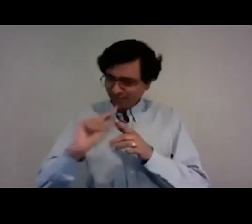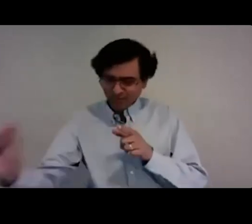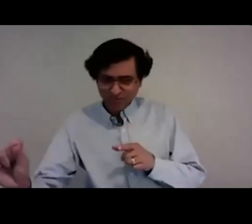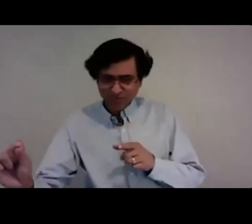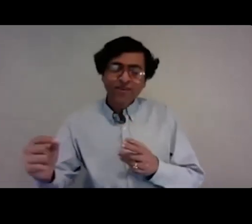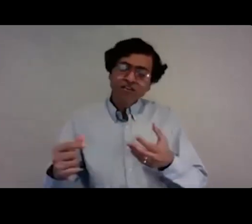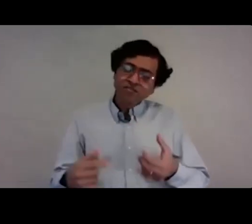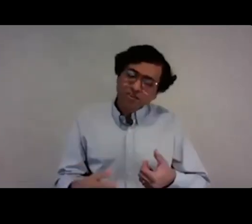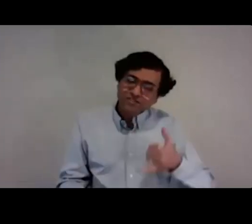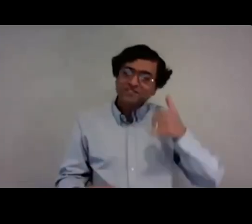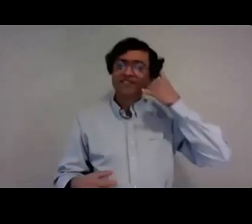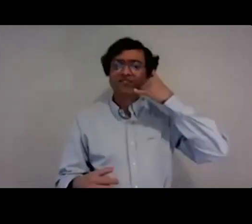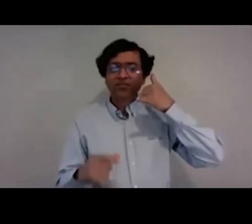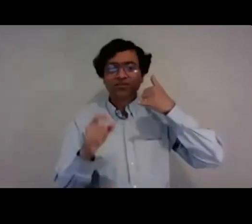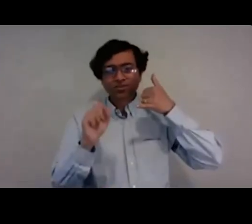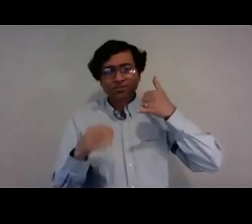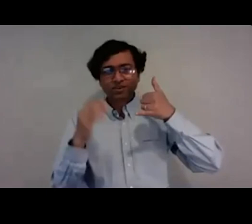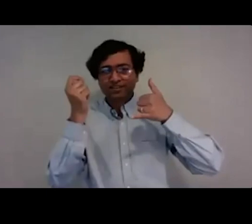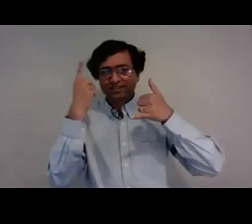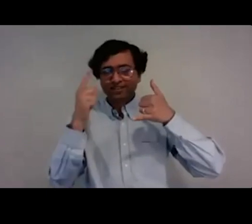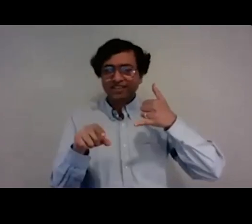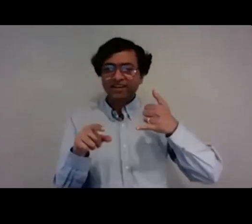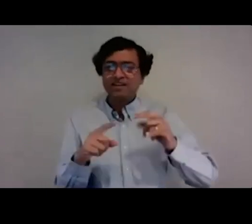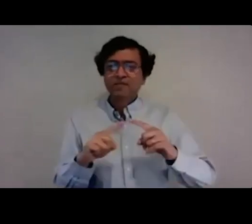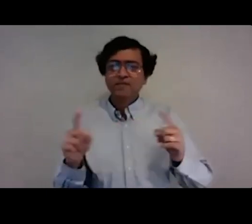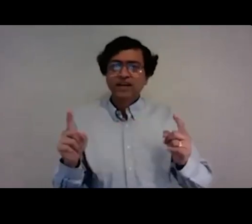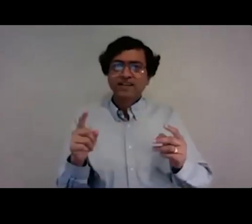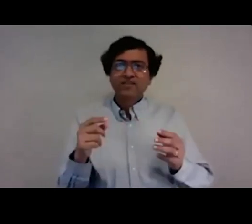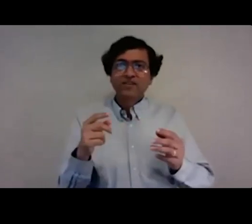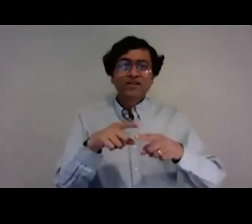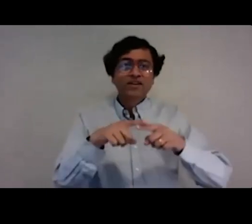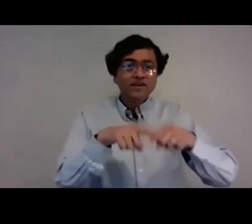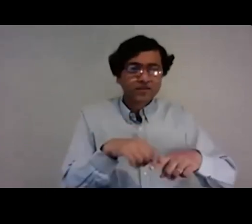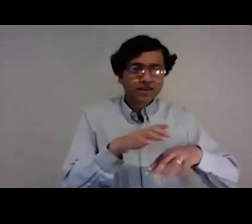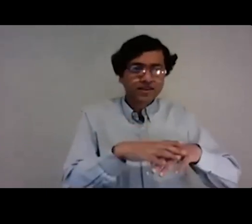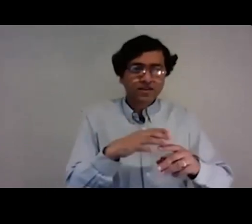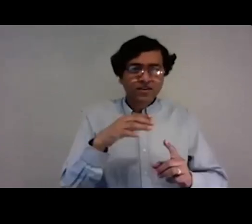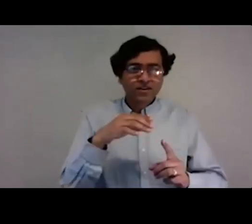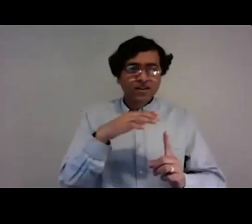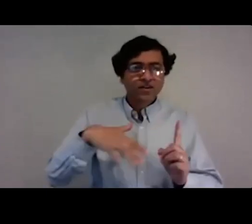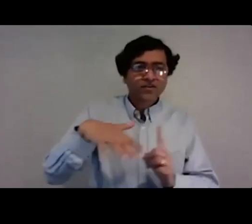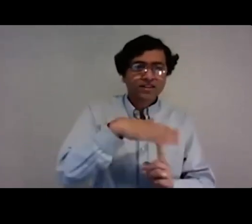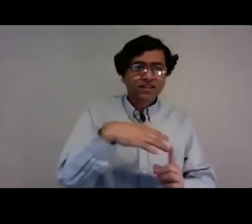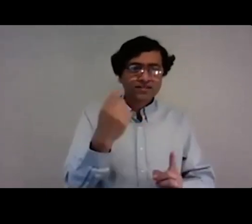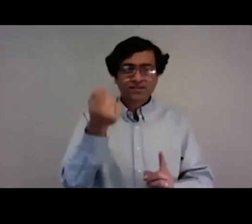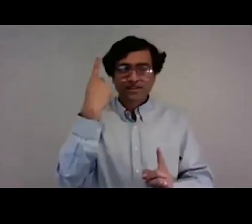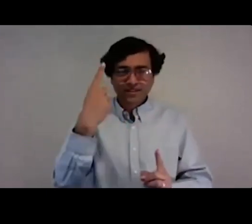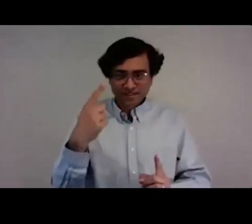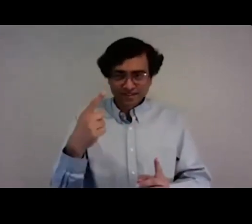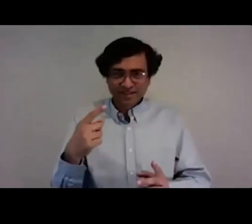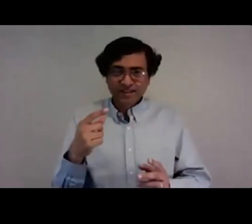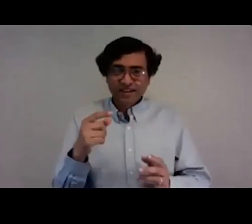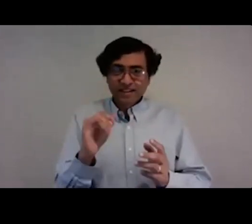So you notice the deaf guy has no idea what his friend has just disappeared, but the viewer knows because we